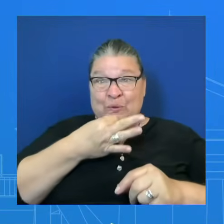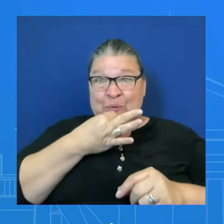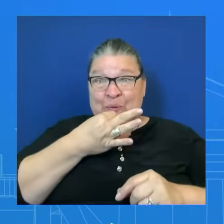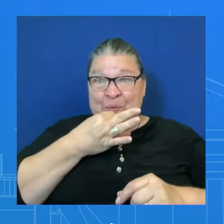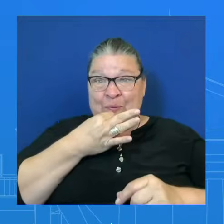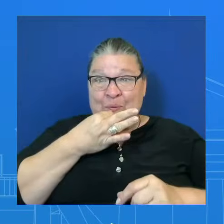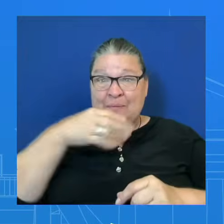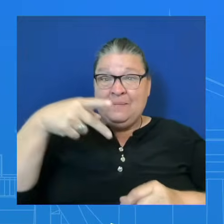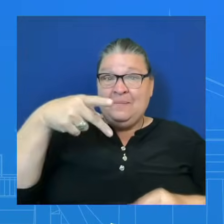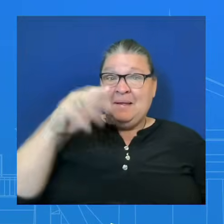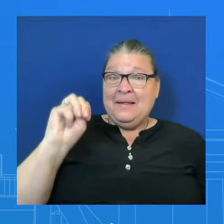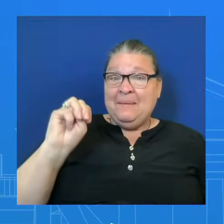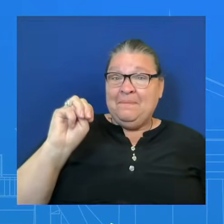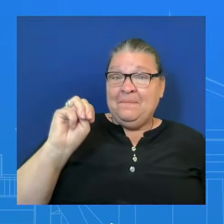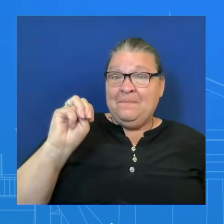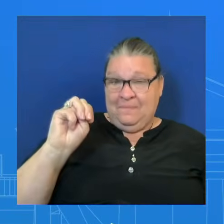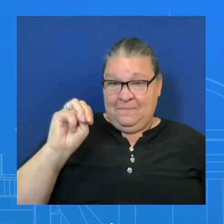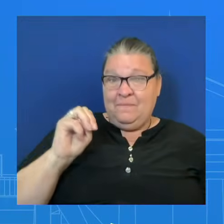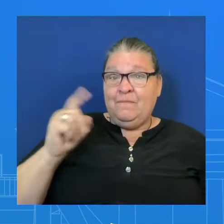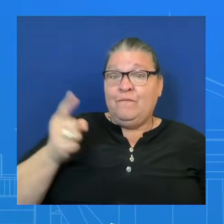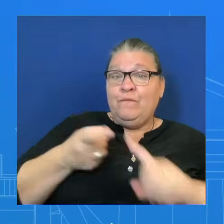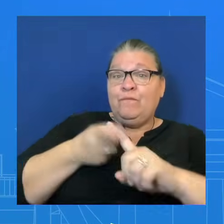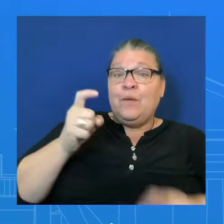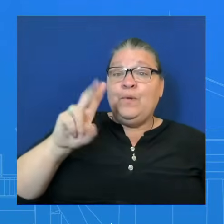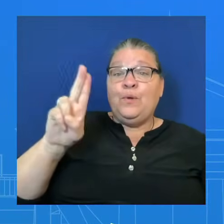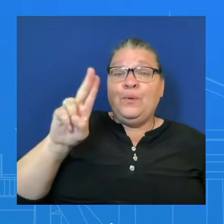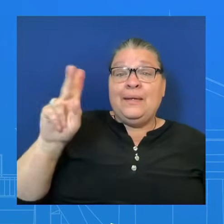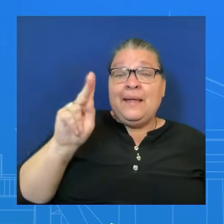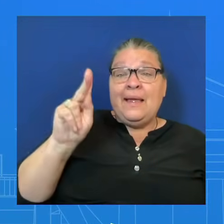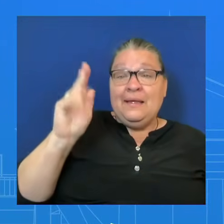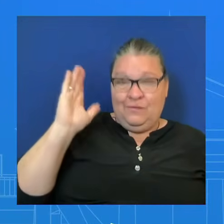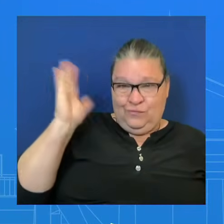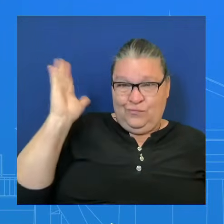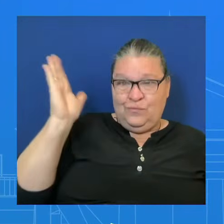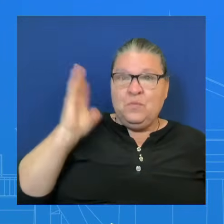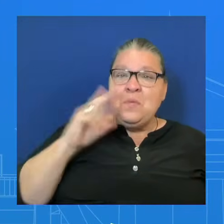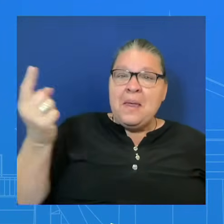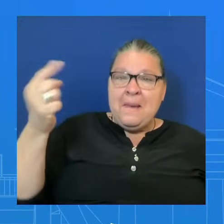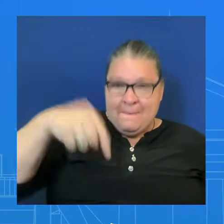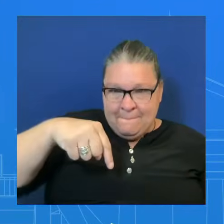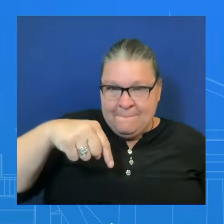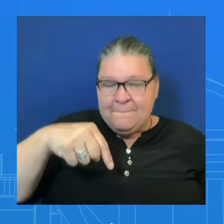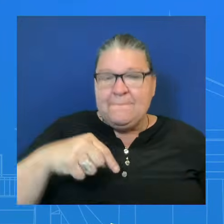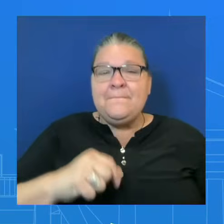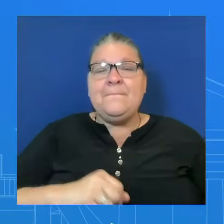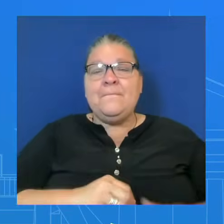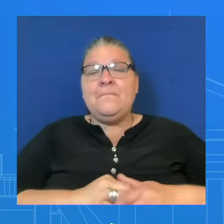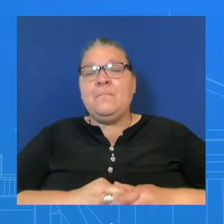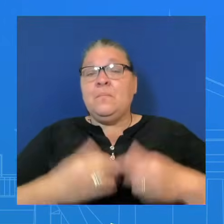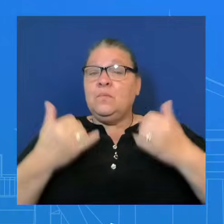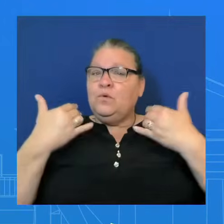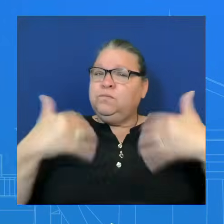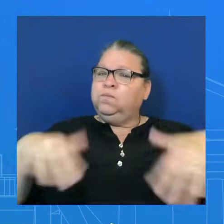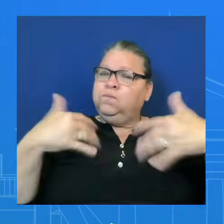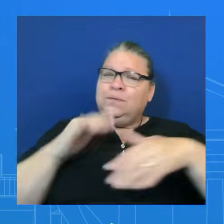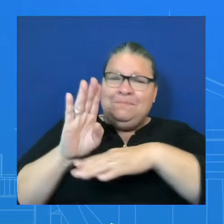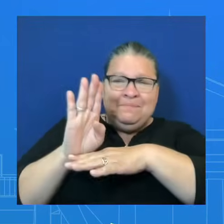And the Admiral can take any questions that you all have with the busy foreign policy news. All right. The floor is yours.